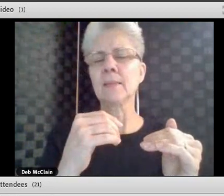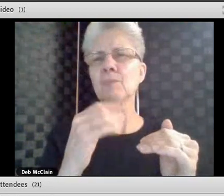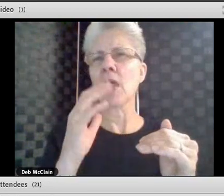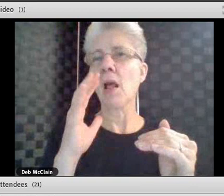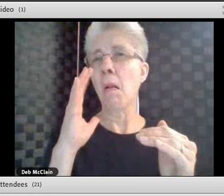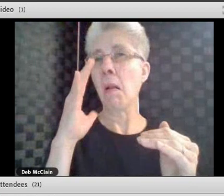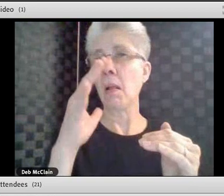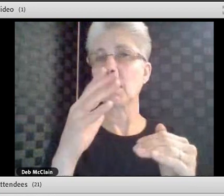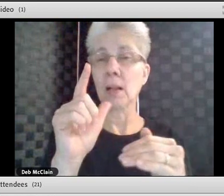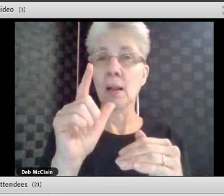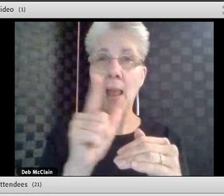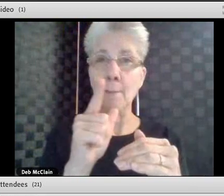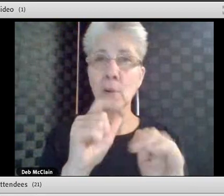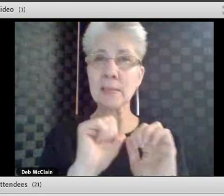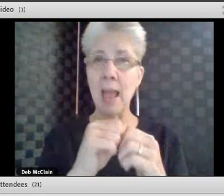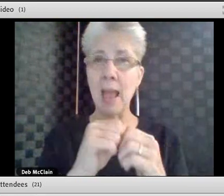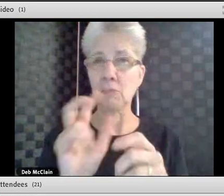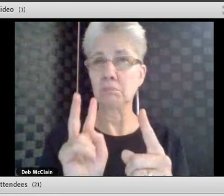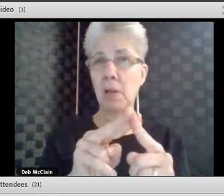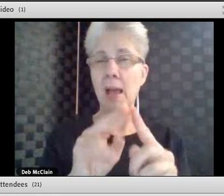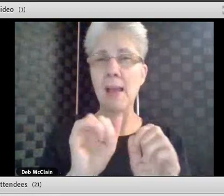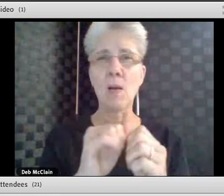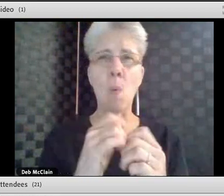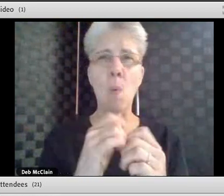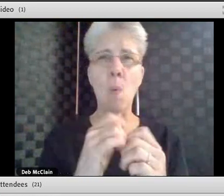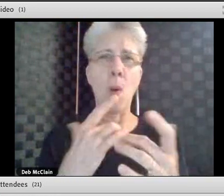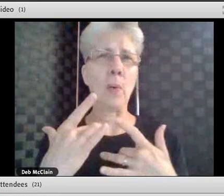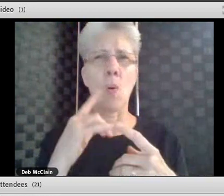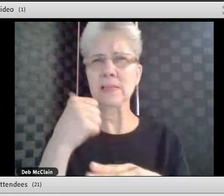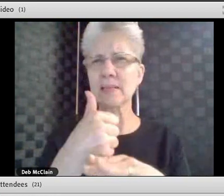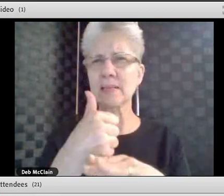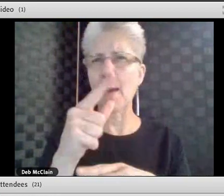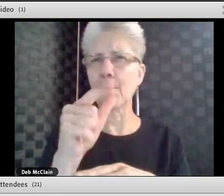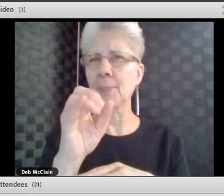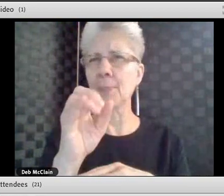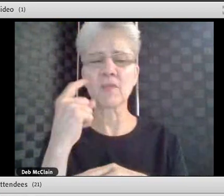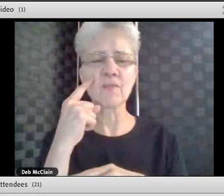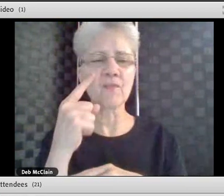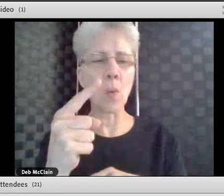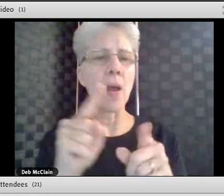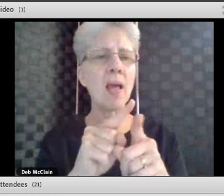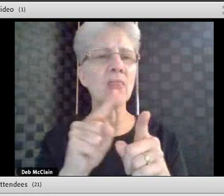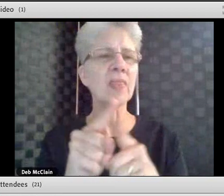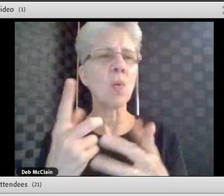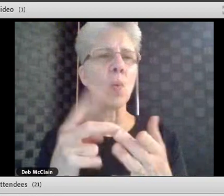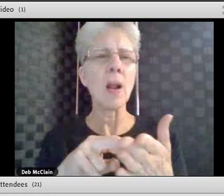and why does it matter? Why do we care? Why do we set up labs, and then also, what do I mean by lab?